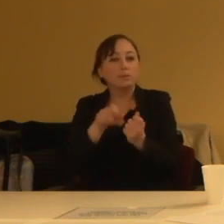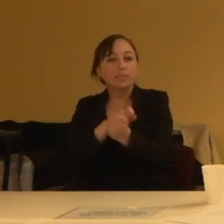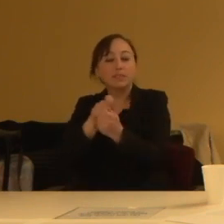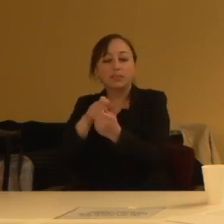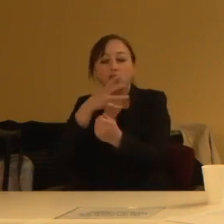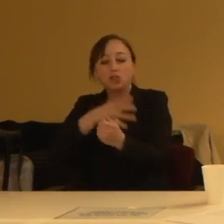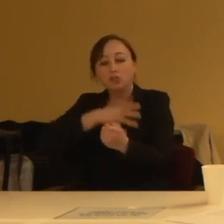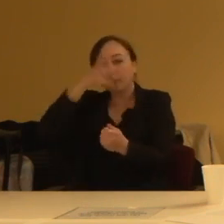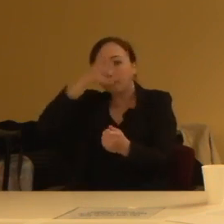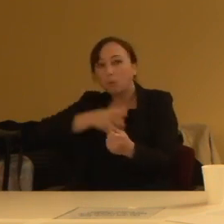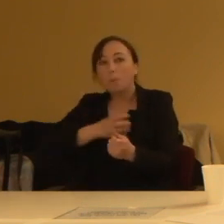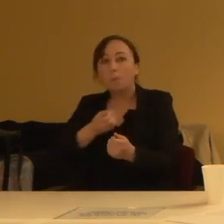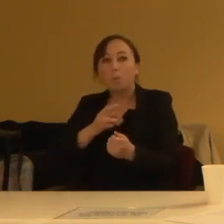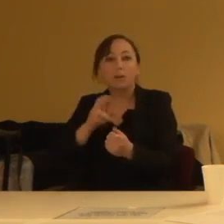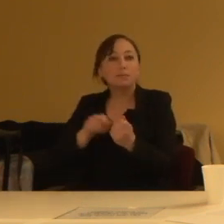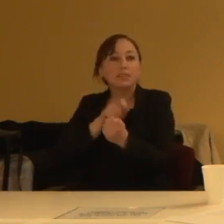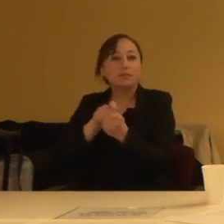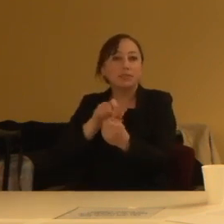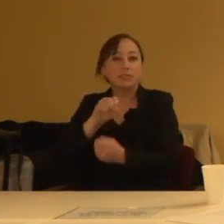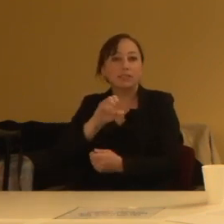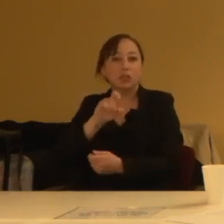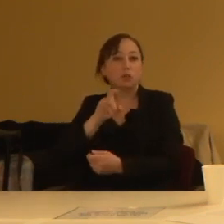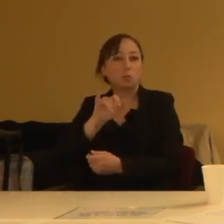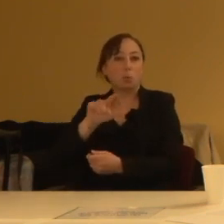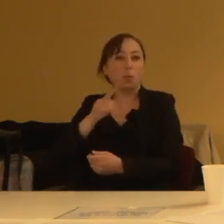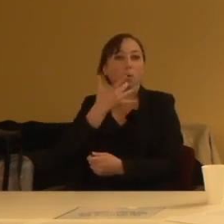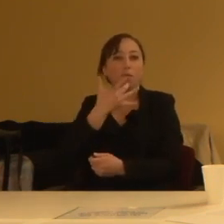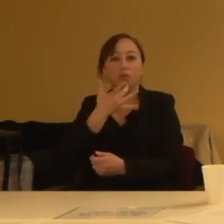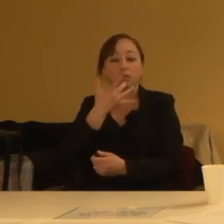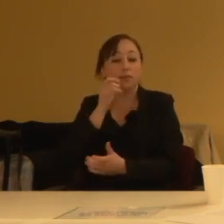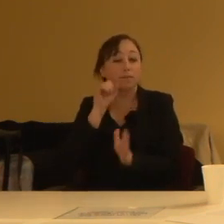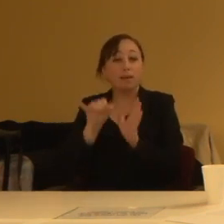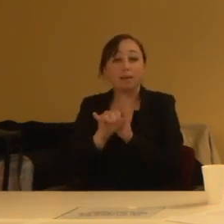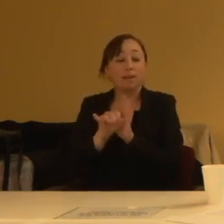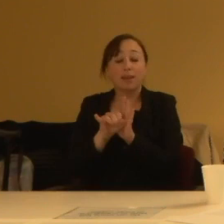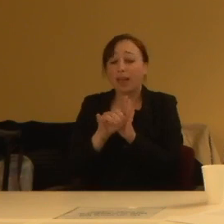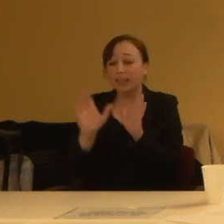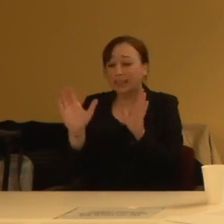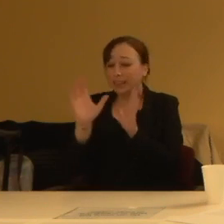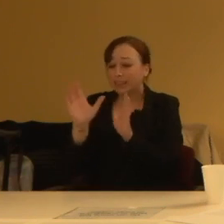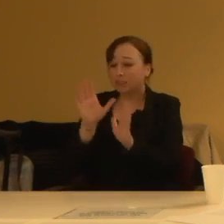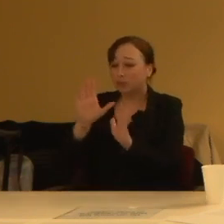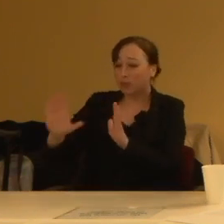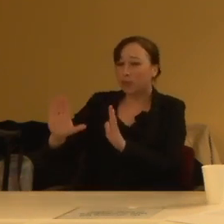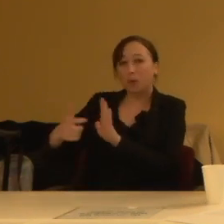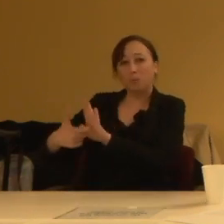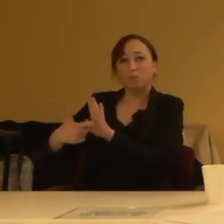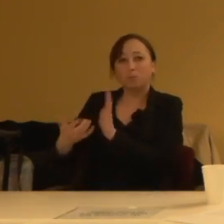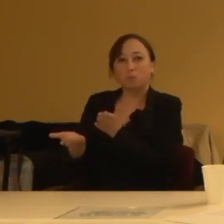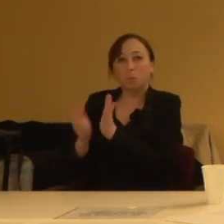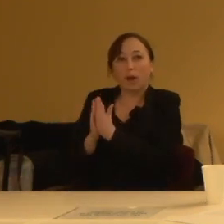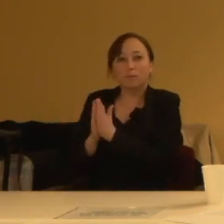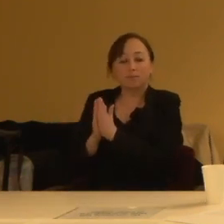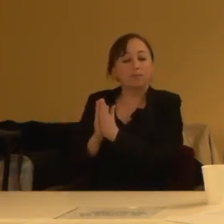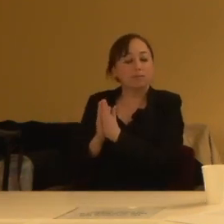or sexual identity," listen to those things and find that person. And here is the dirty, dirty, not so big